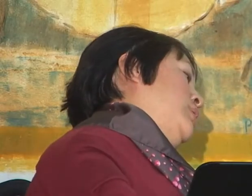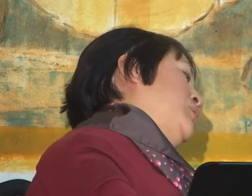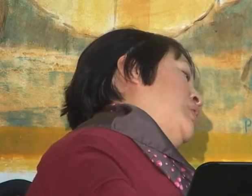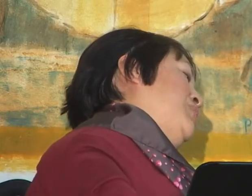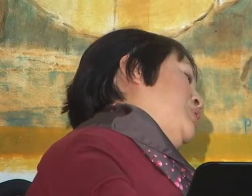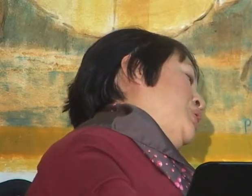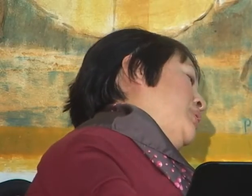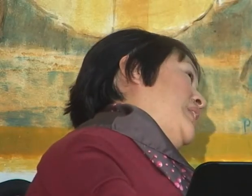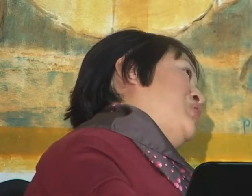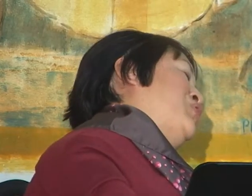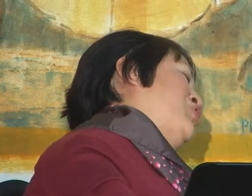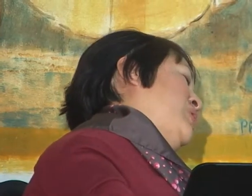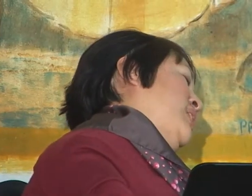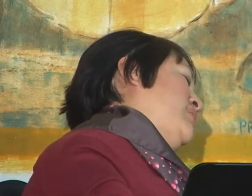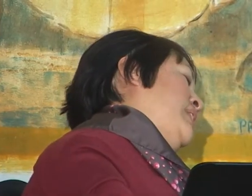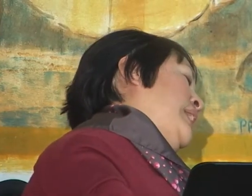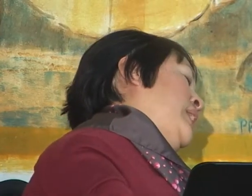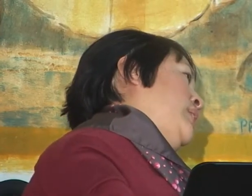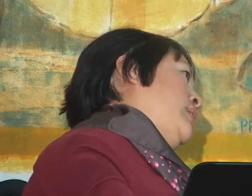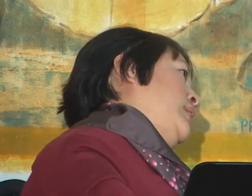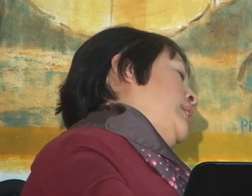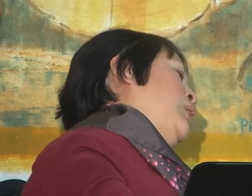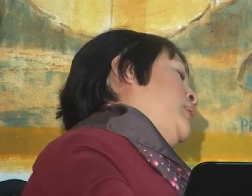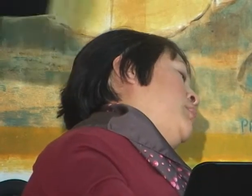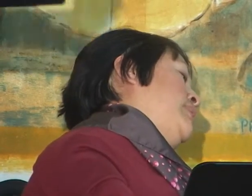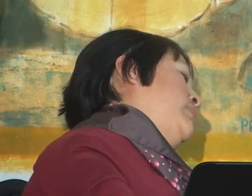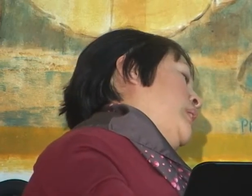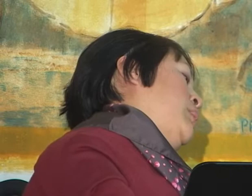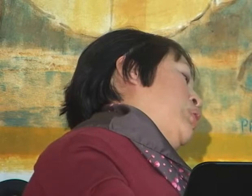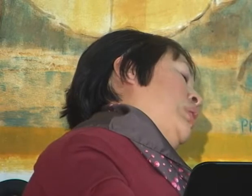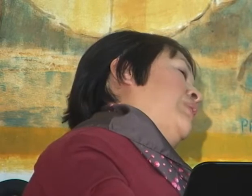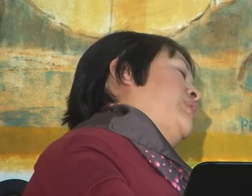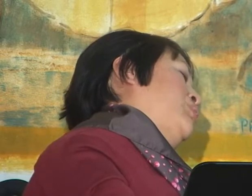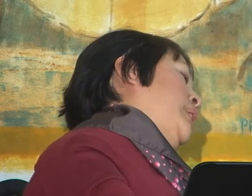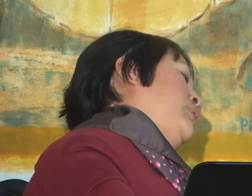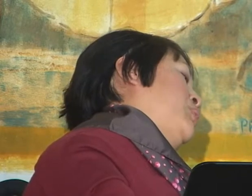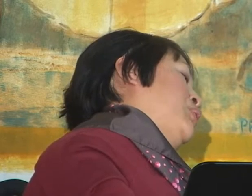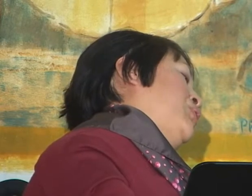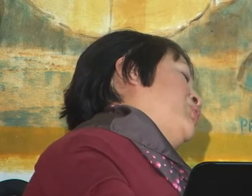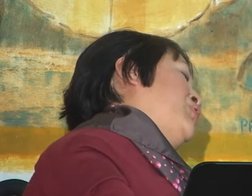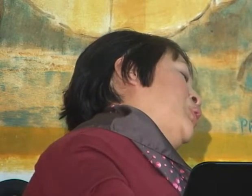[Ing Wong-Ward] Good afternoon and thank you for joining us today. Now, in a month's time, all of us will head to the polls to vote